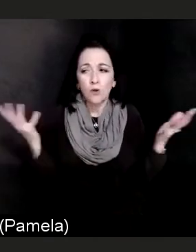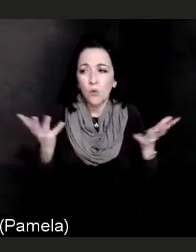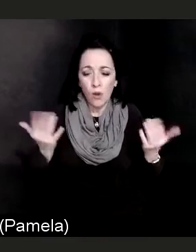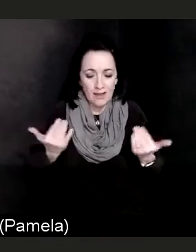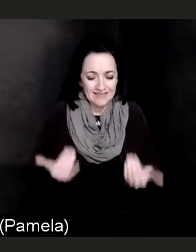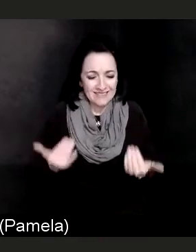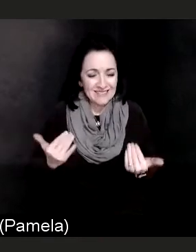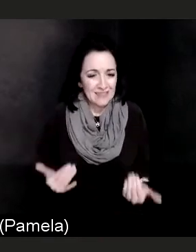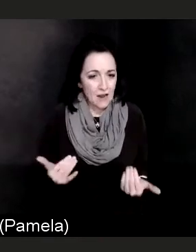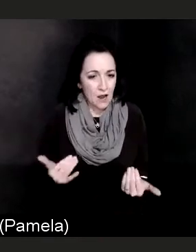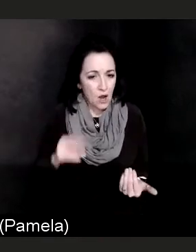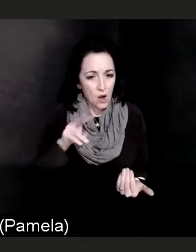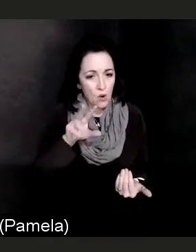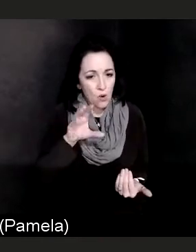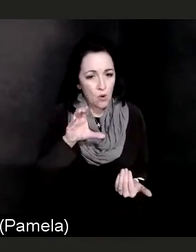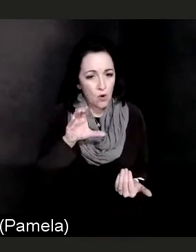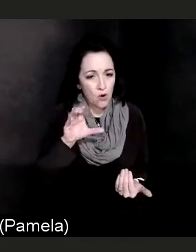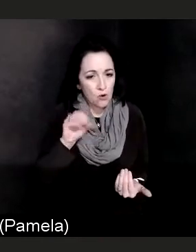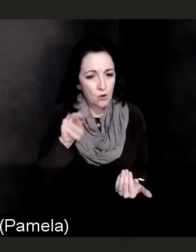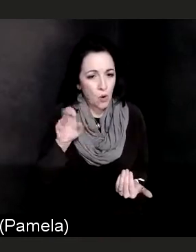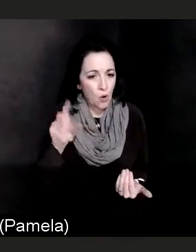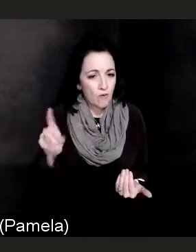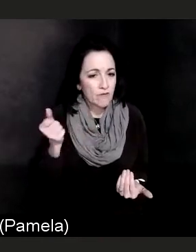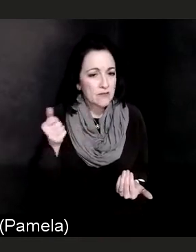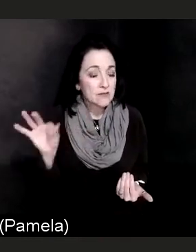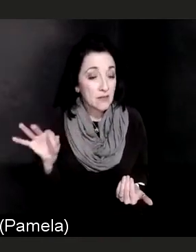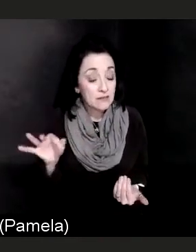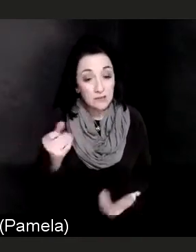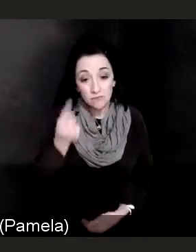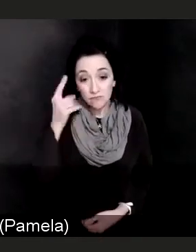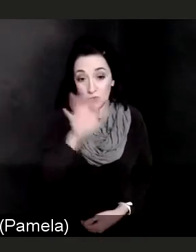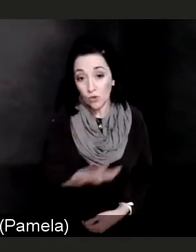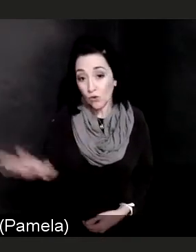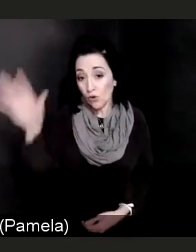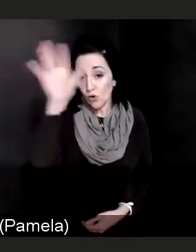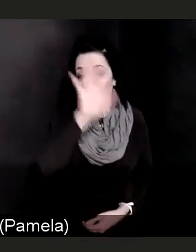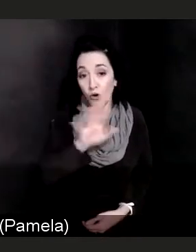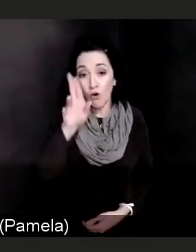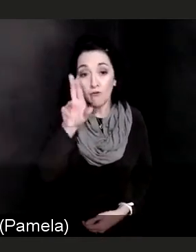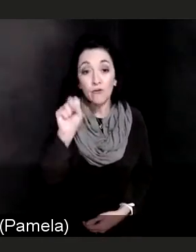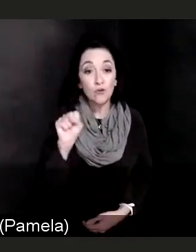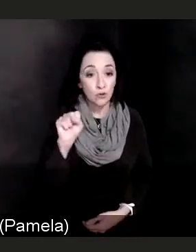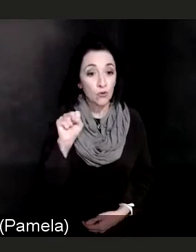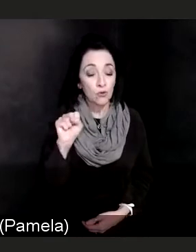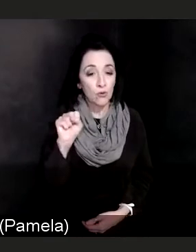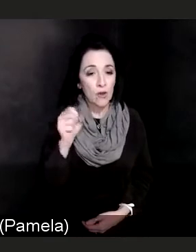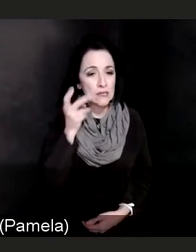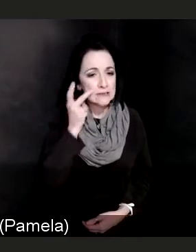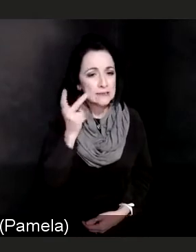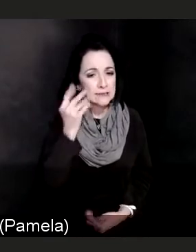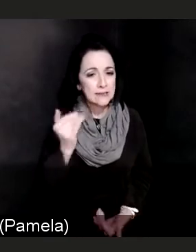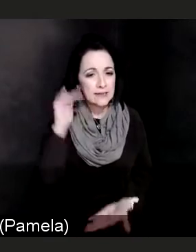we are overall seeing less new cases on a day to day basis of COVID-19.